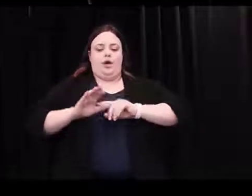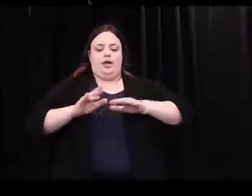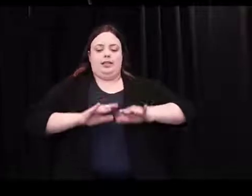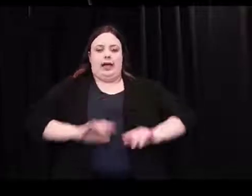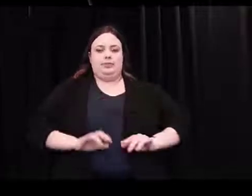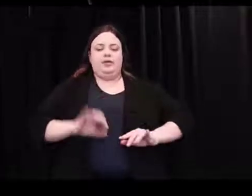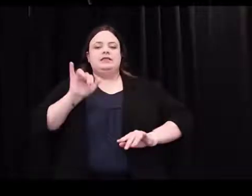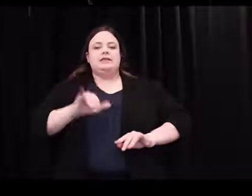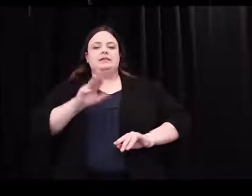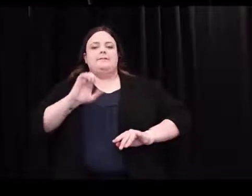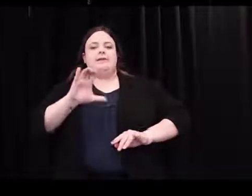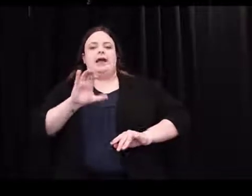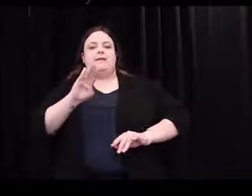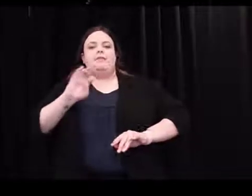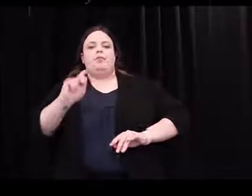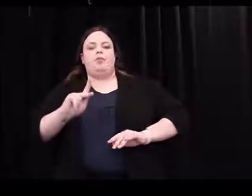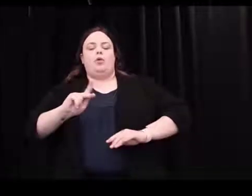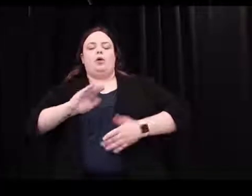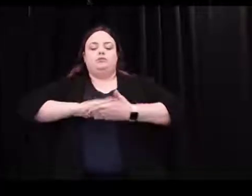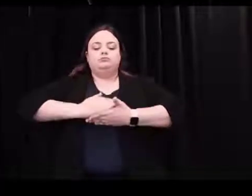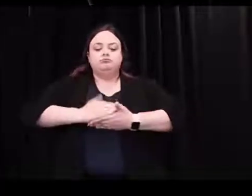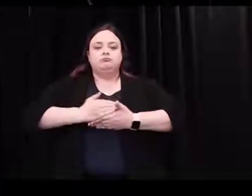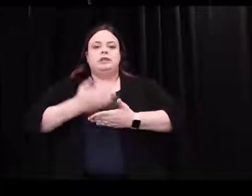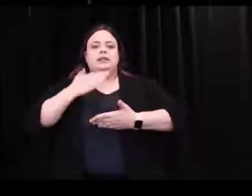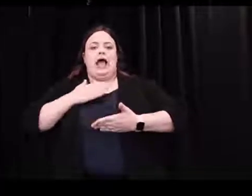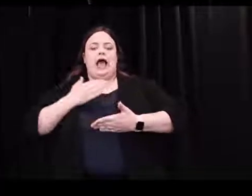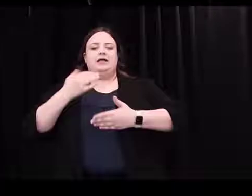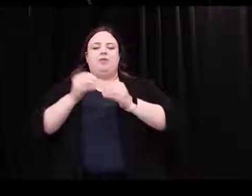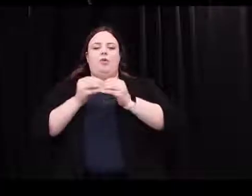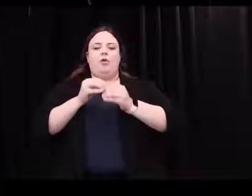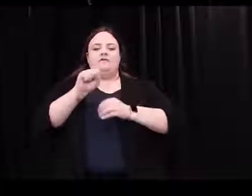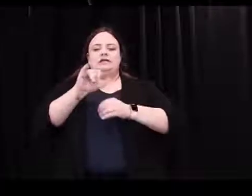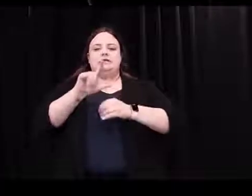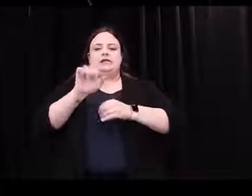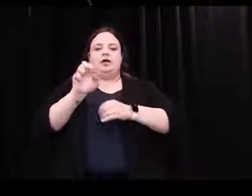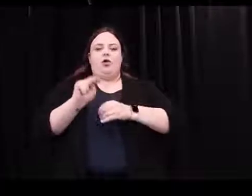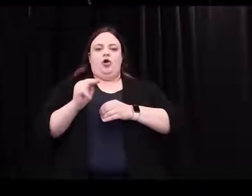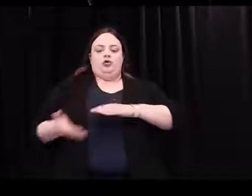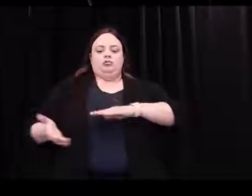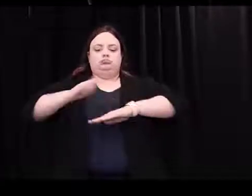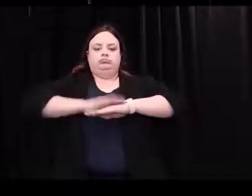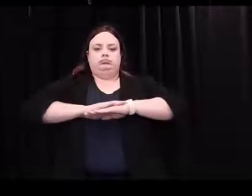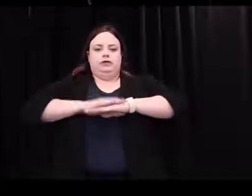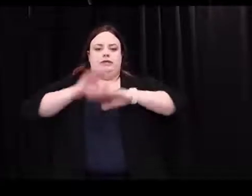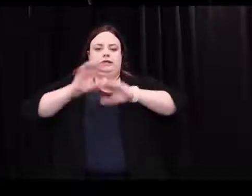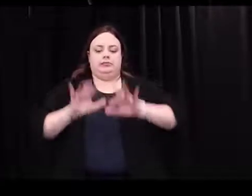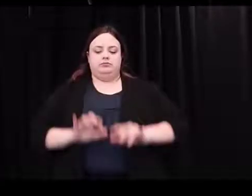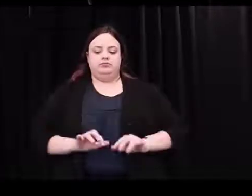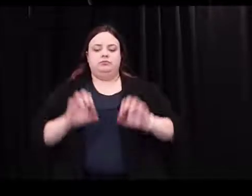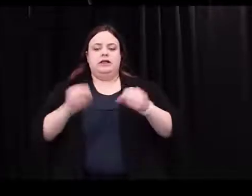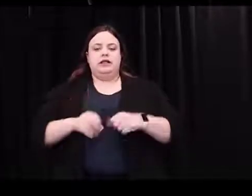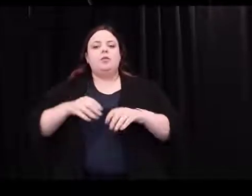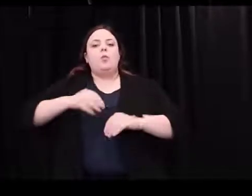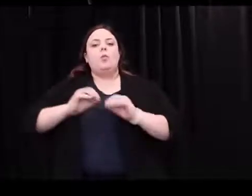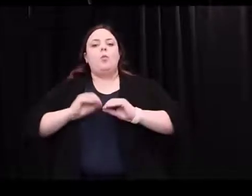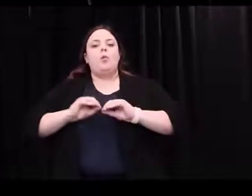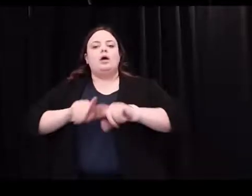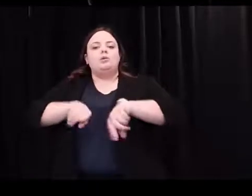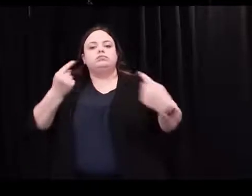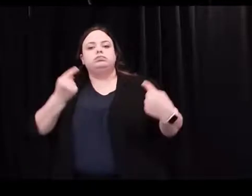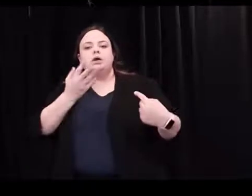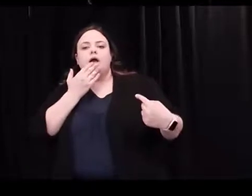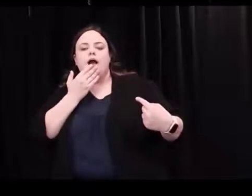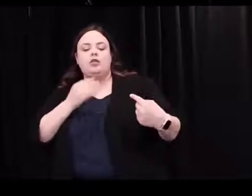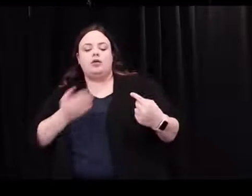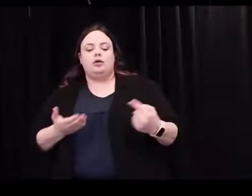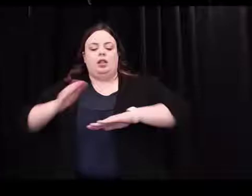MacBook Pro with a little silicon sheet that has those types of high contrast keys on it. This is